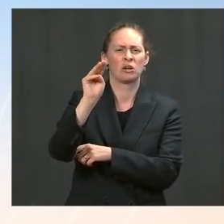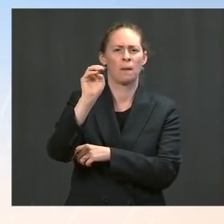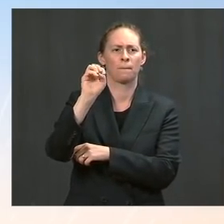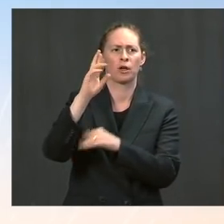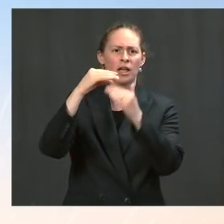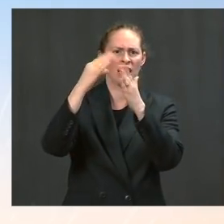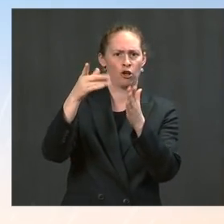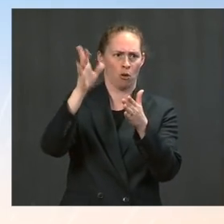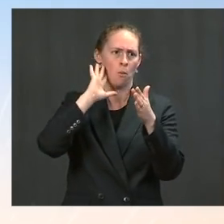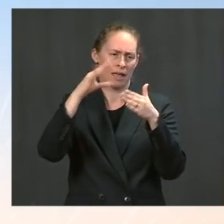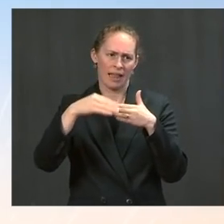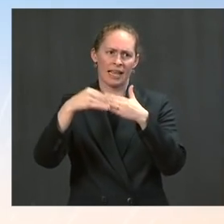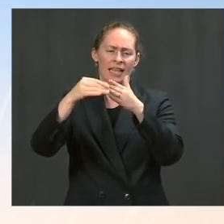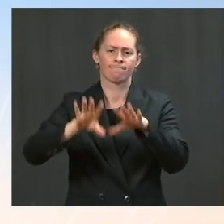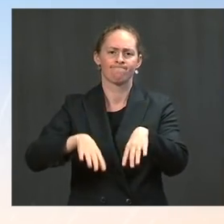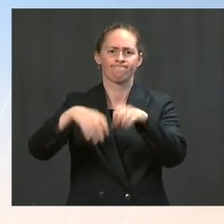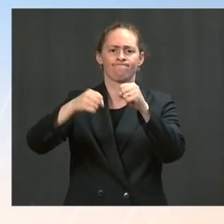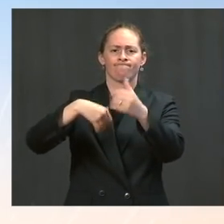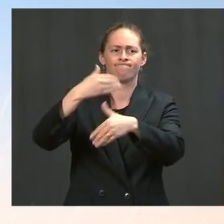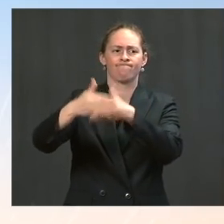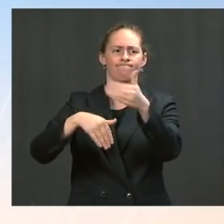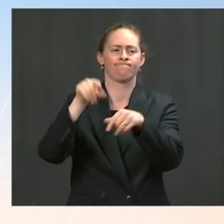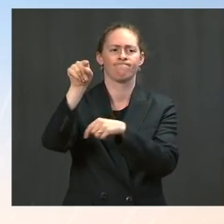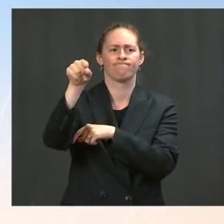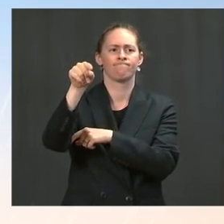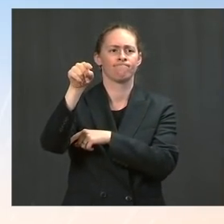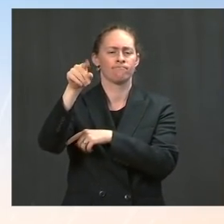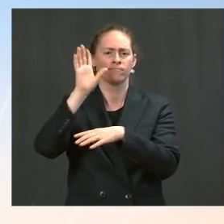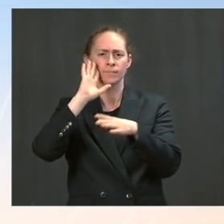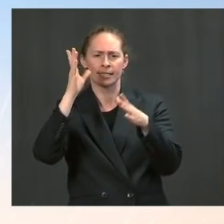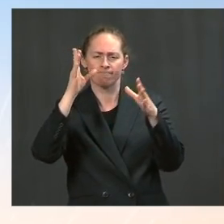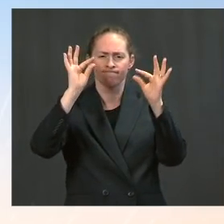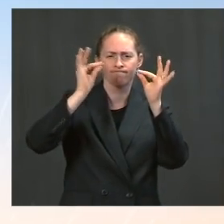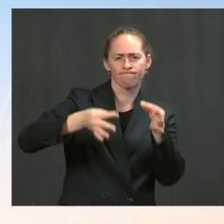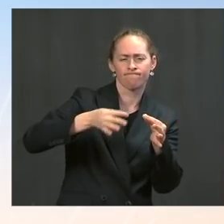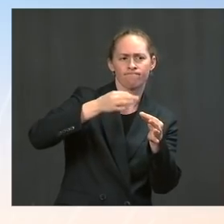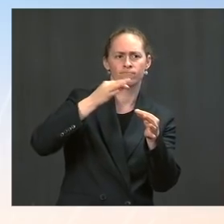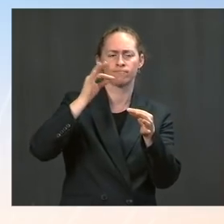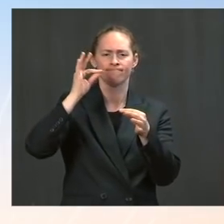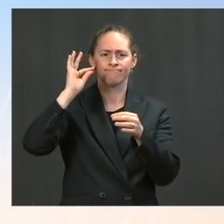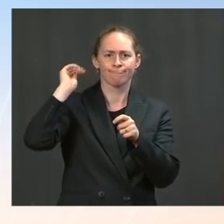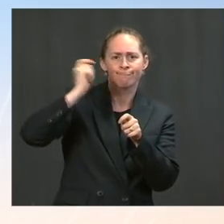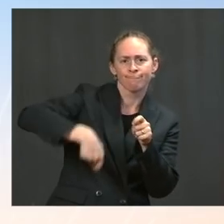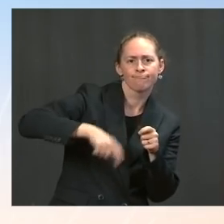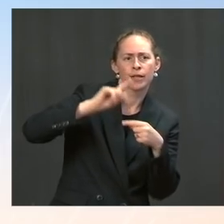and making the determination about the timeline, the process, and the sequencing of votes in the Senate.